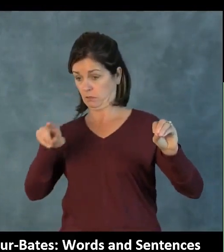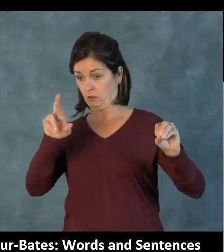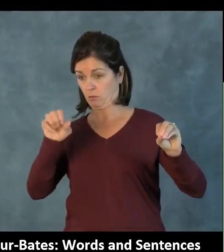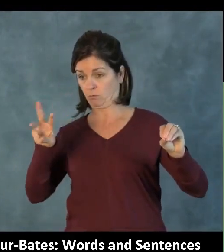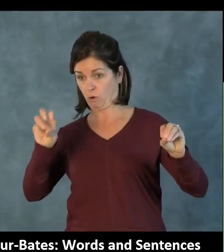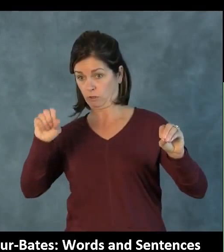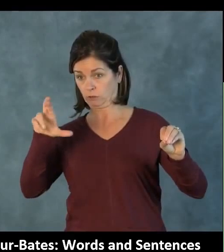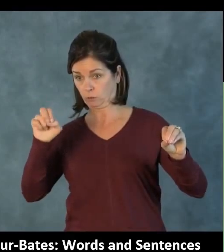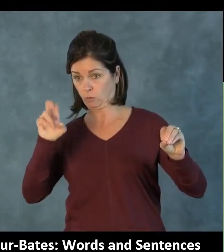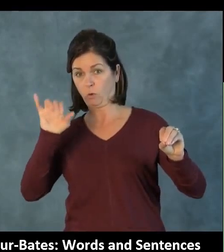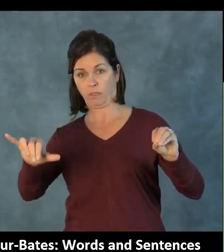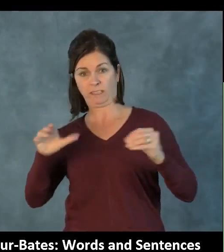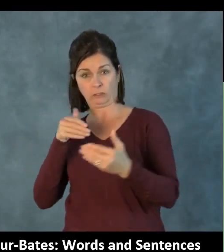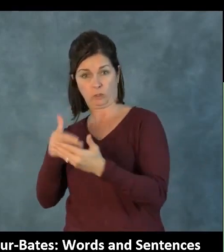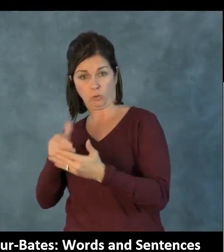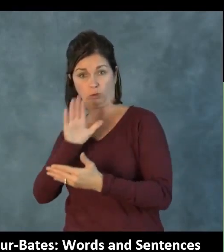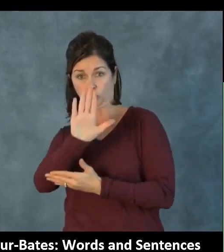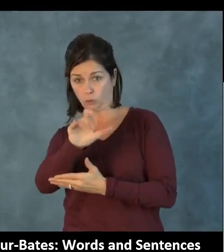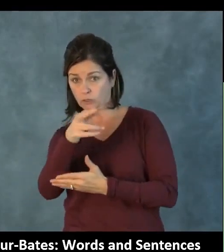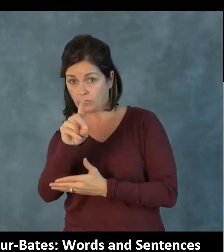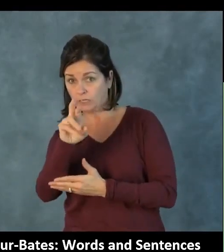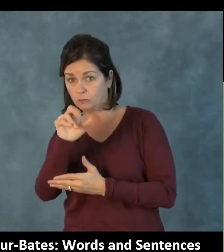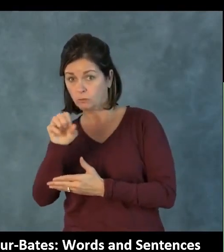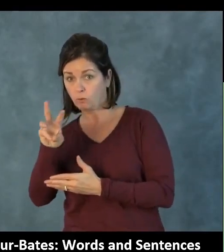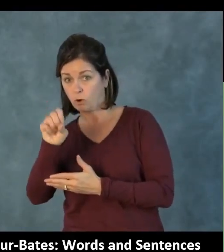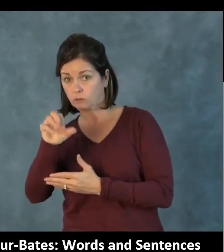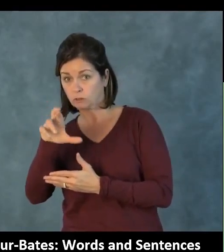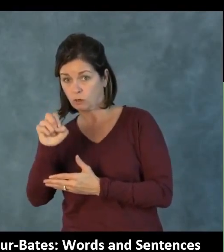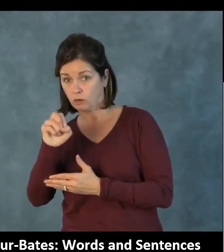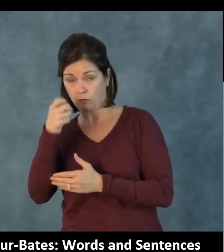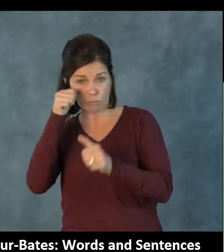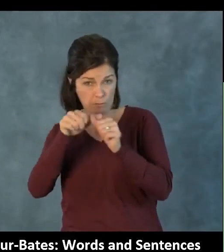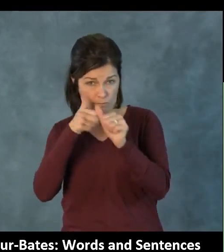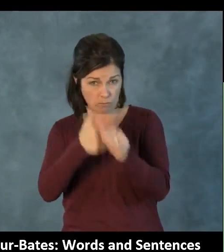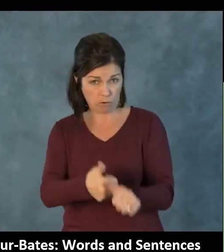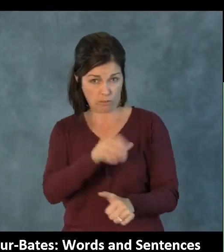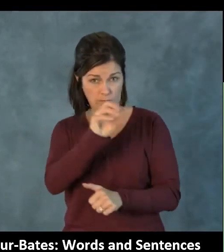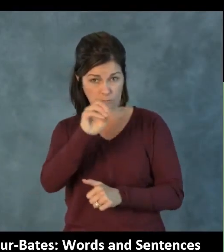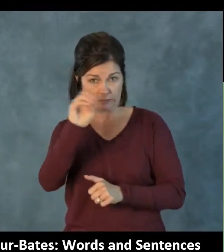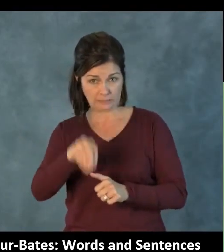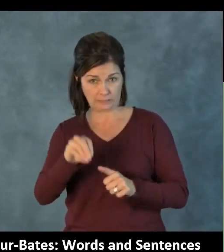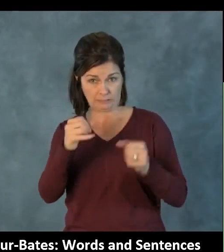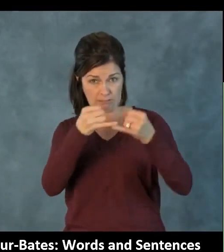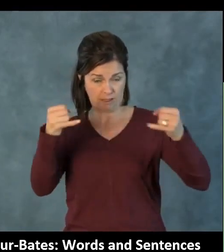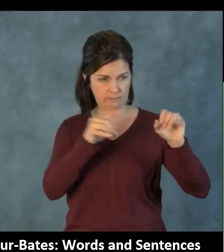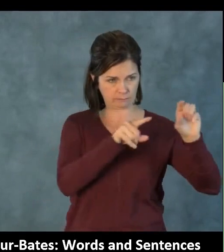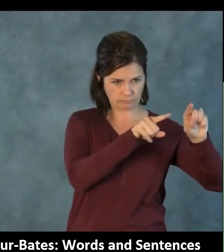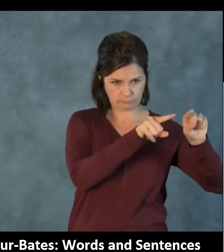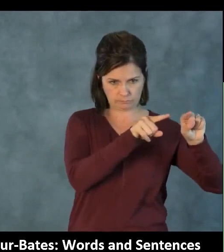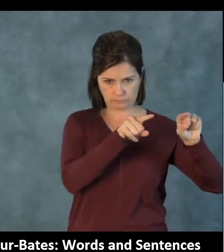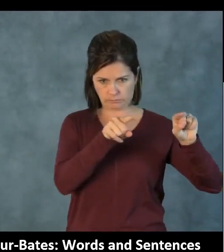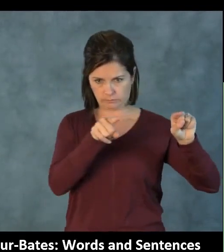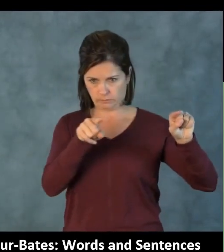to your child's raw score on that 50th percentile line, You just follow the column straight up,